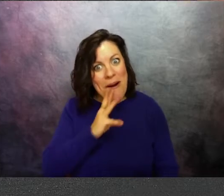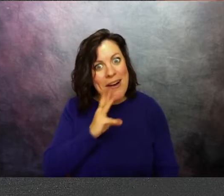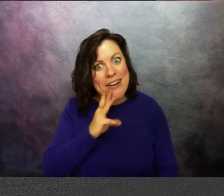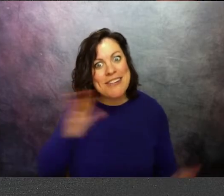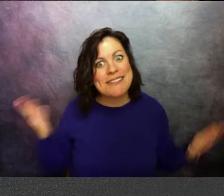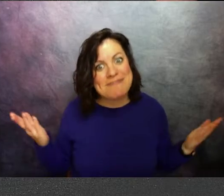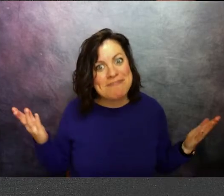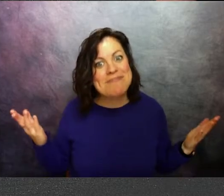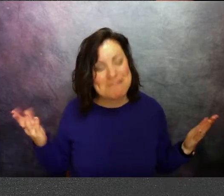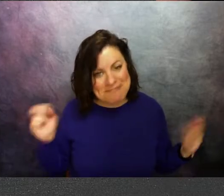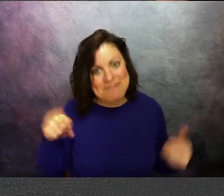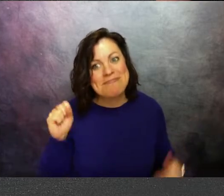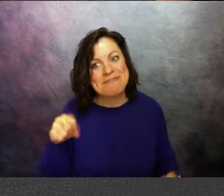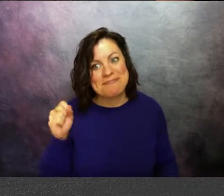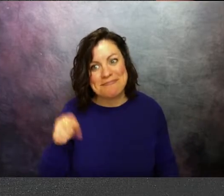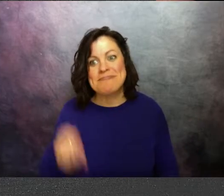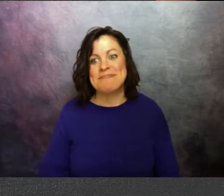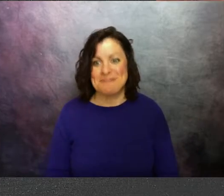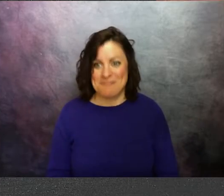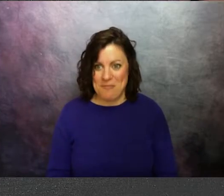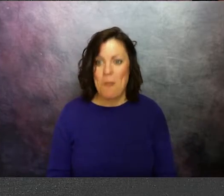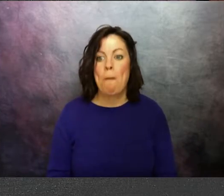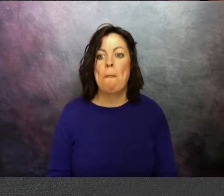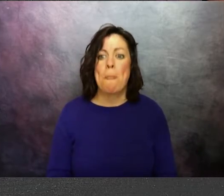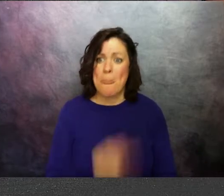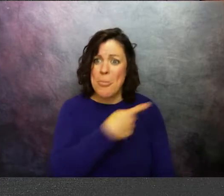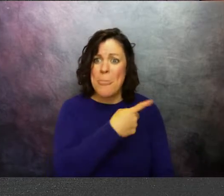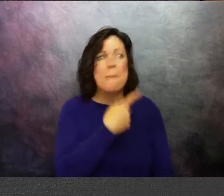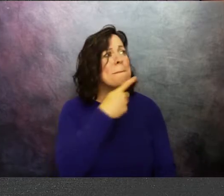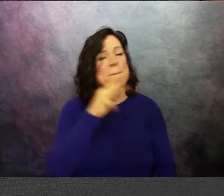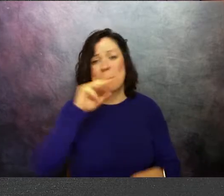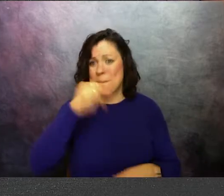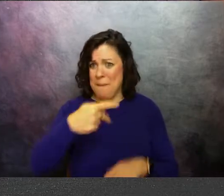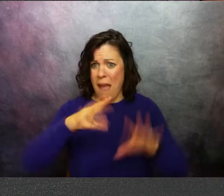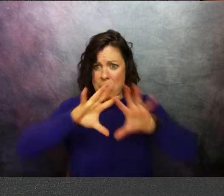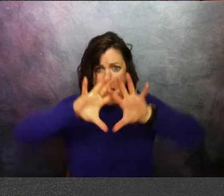So we have maps of the whole earth because sometimes you